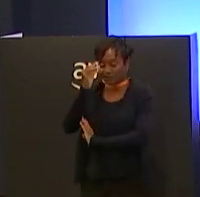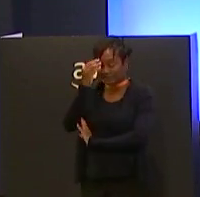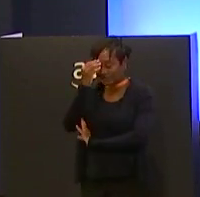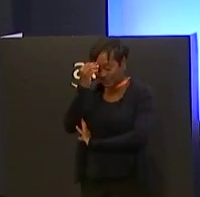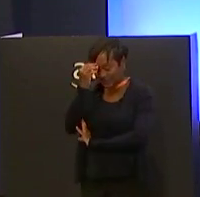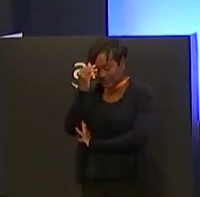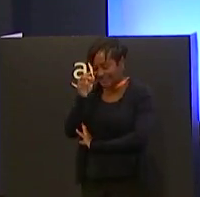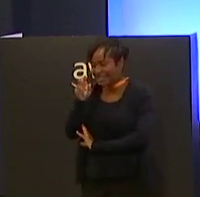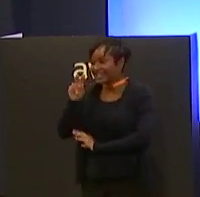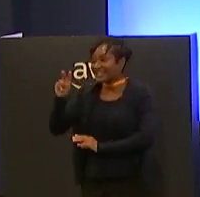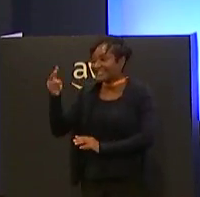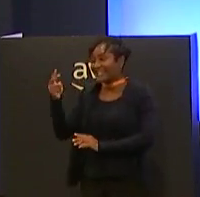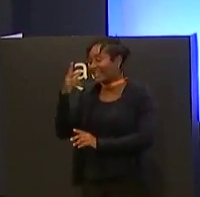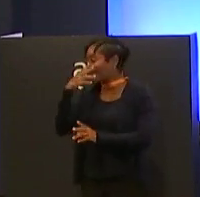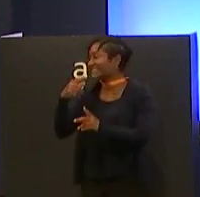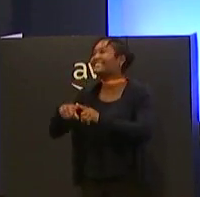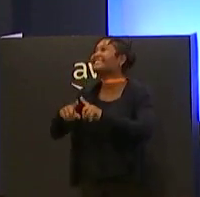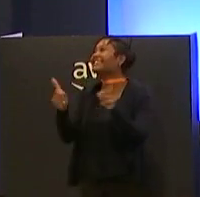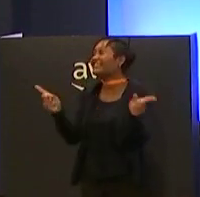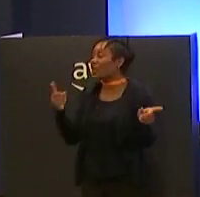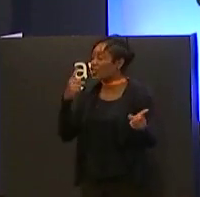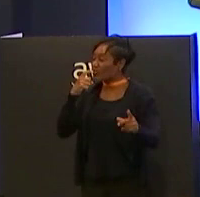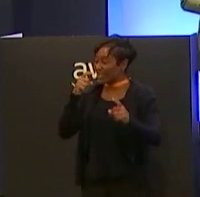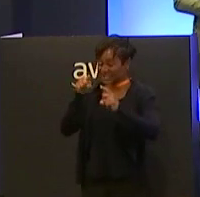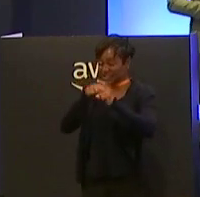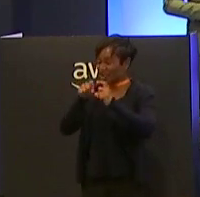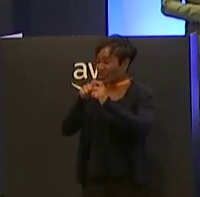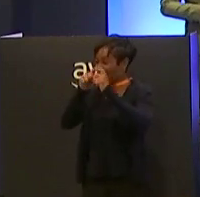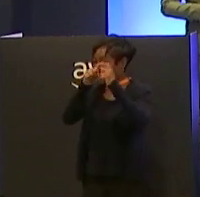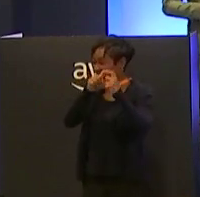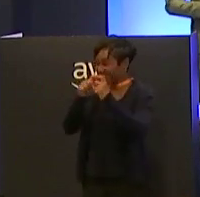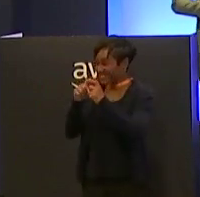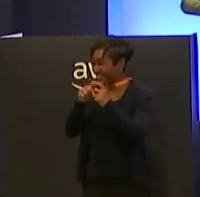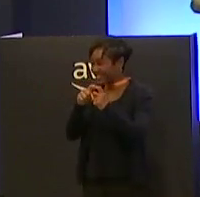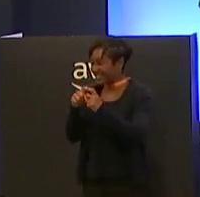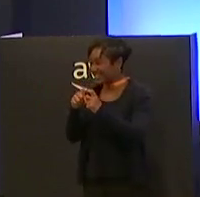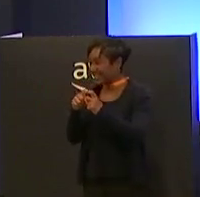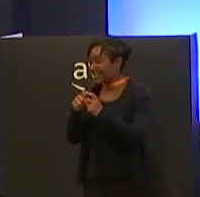That red circle that was on the screen was quite manic.